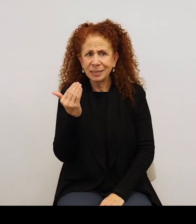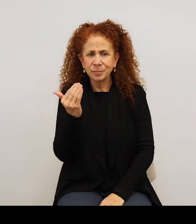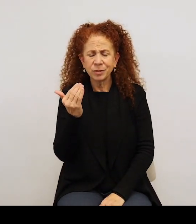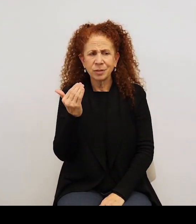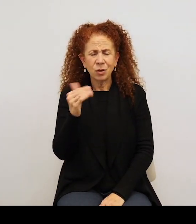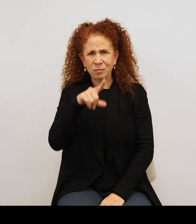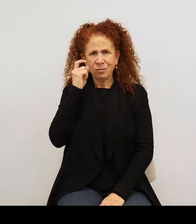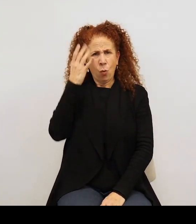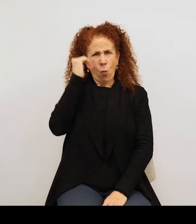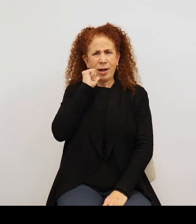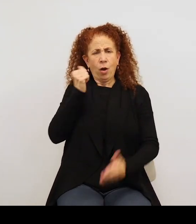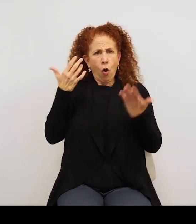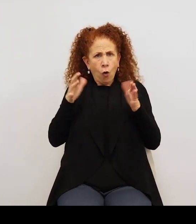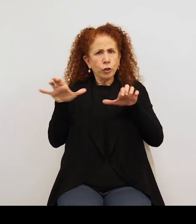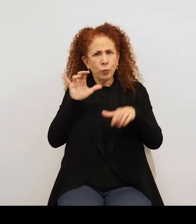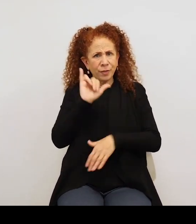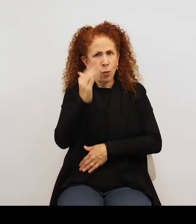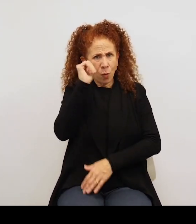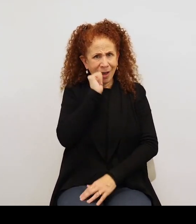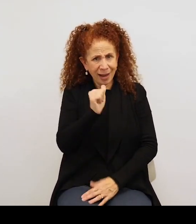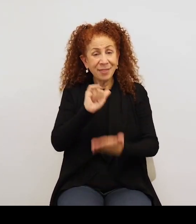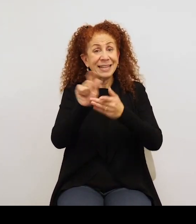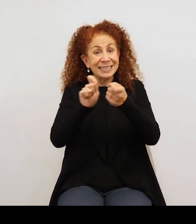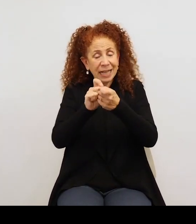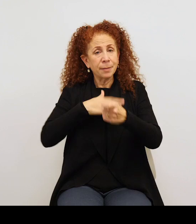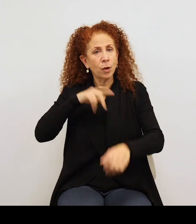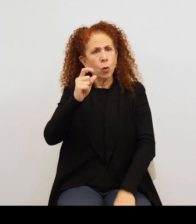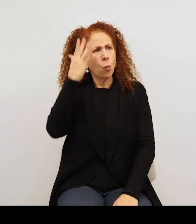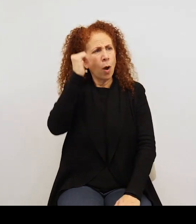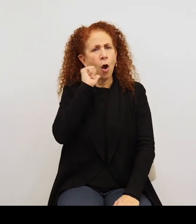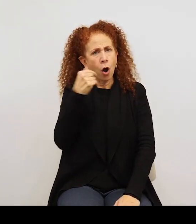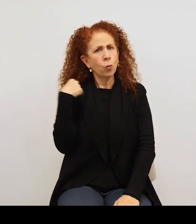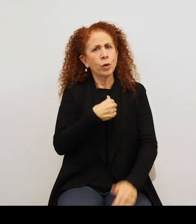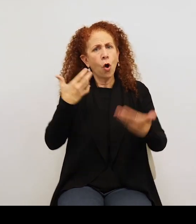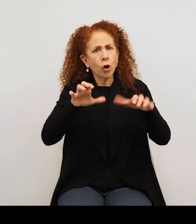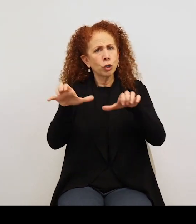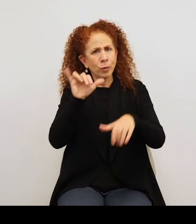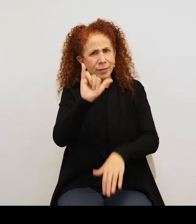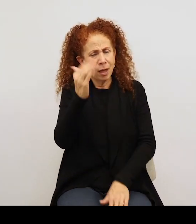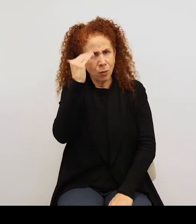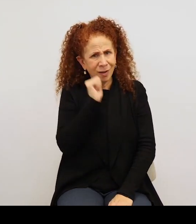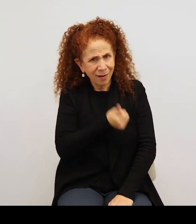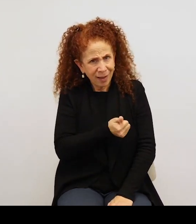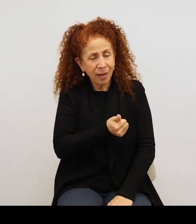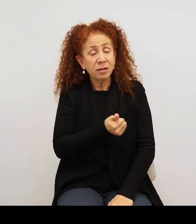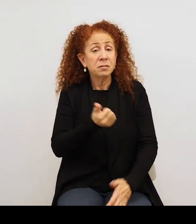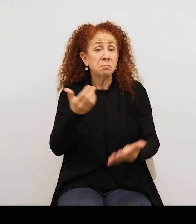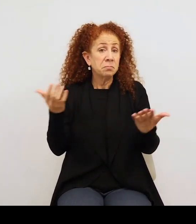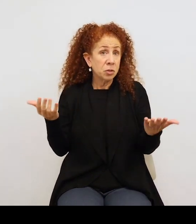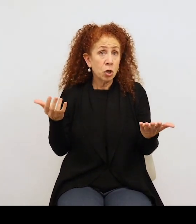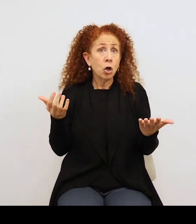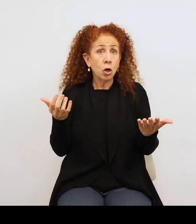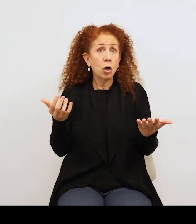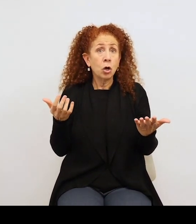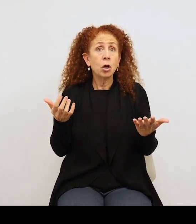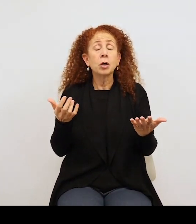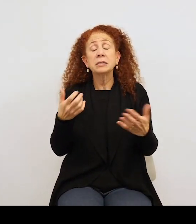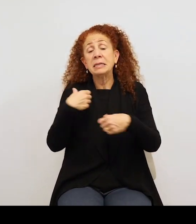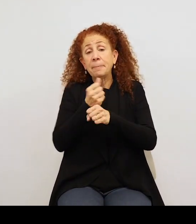why aren't we doing that already? And that is precisely the question. Why aren't we doing that already? Because it reduces the heat island.